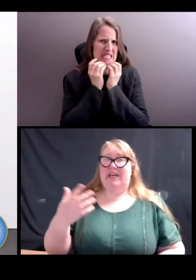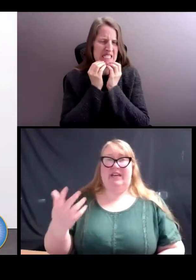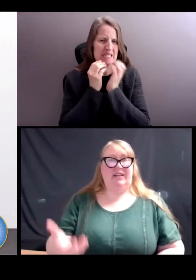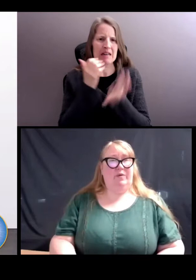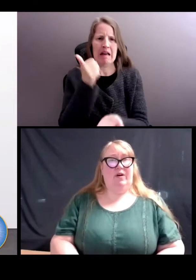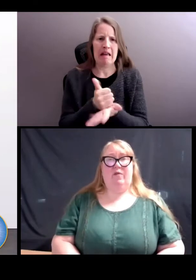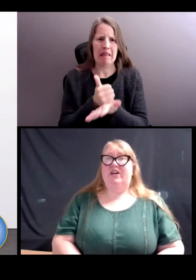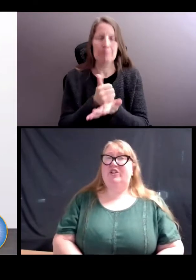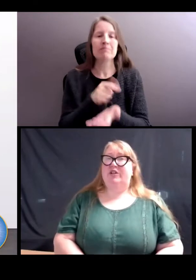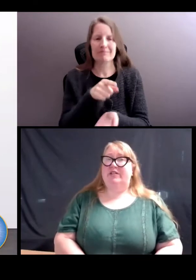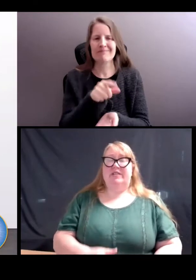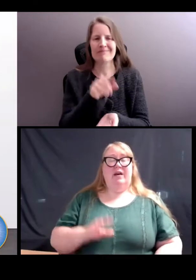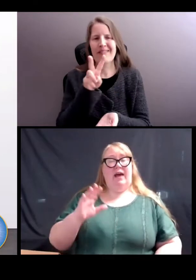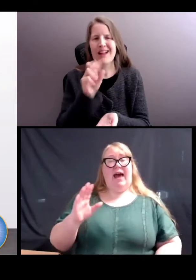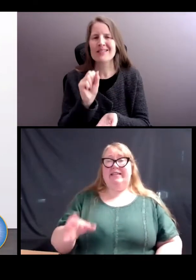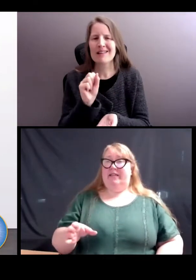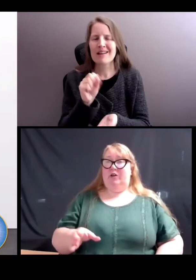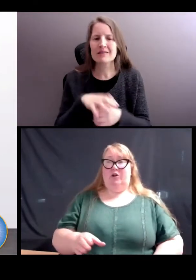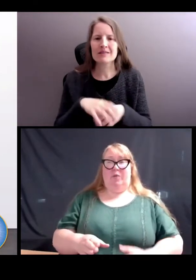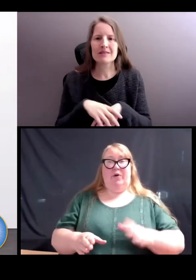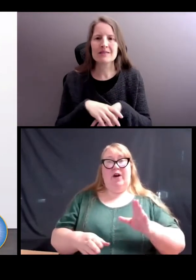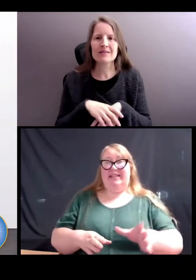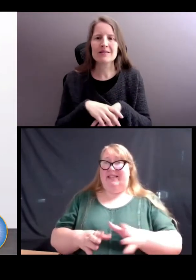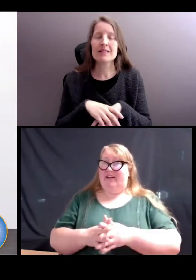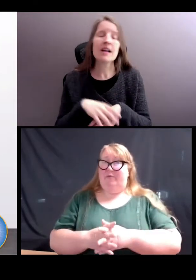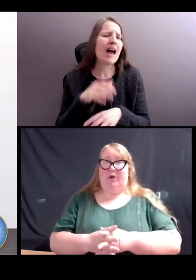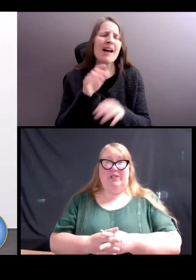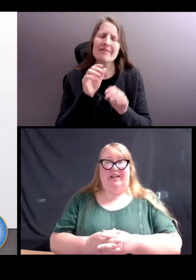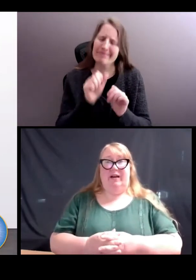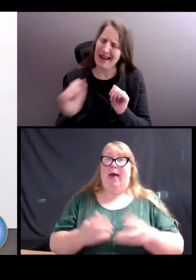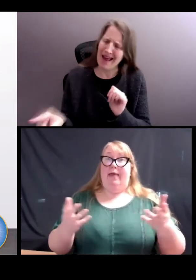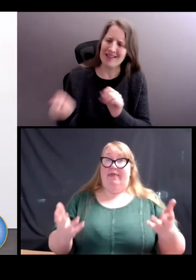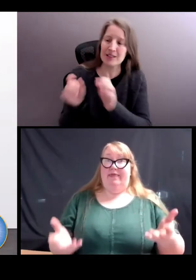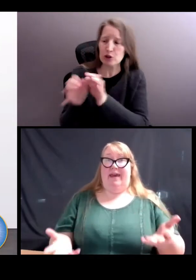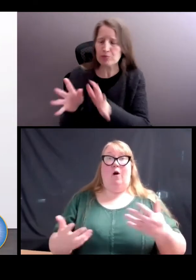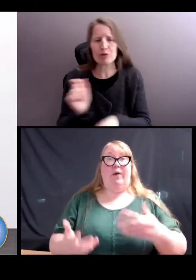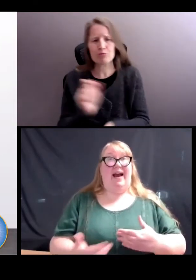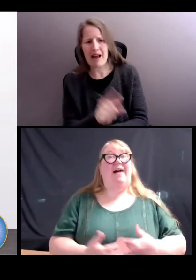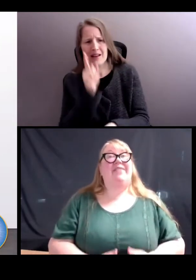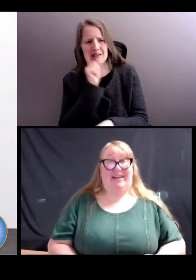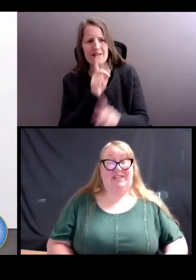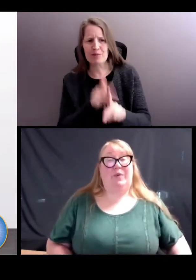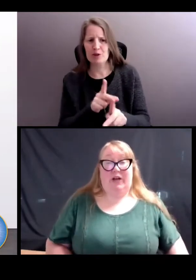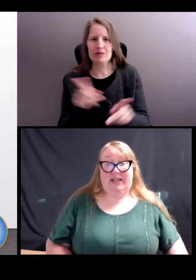any times you have questions ask the interpreter ask the deaf person they already have that